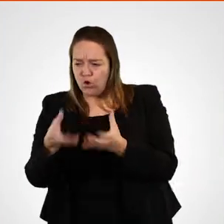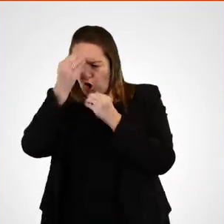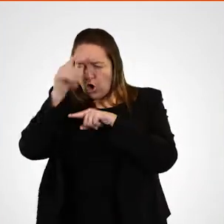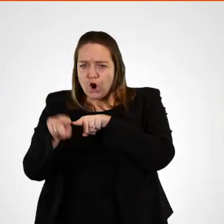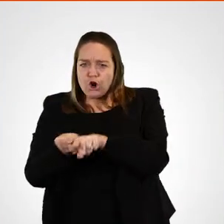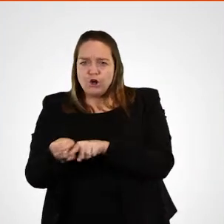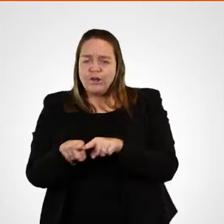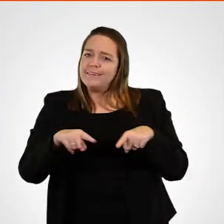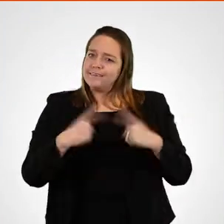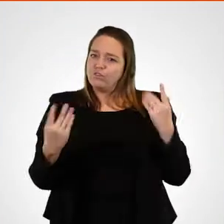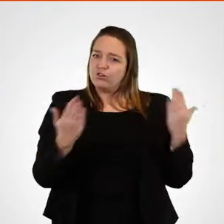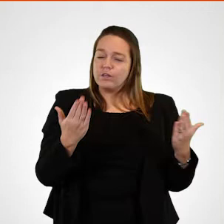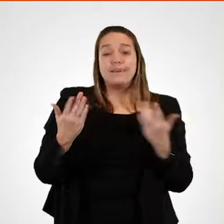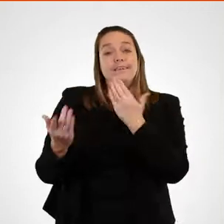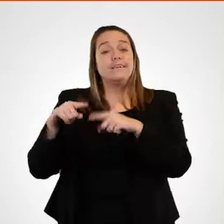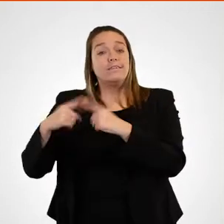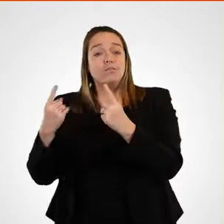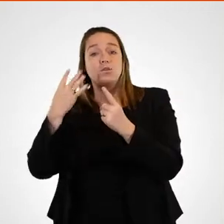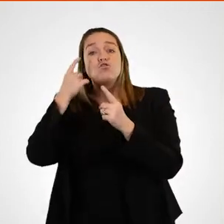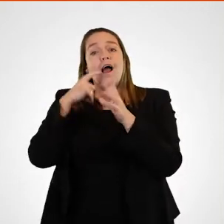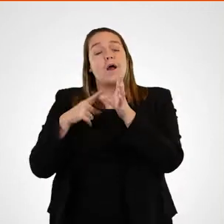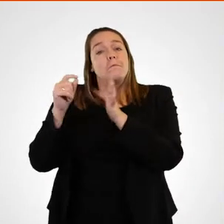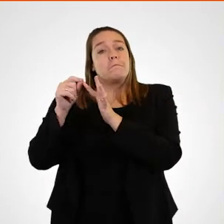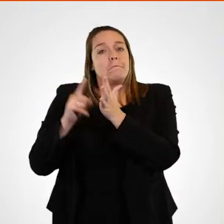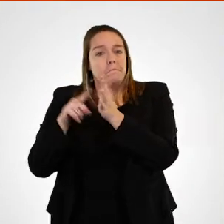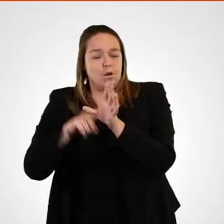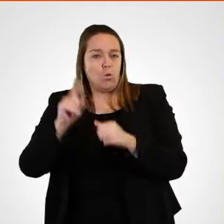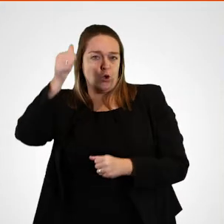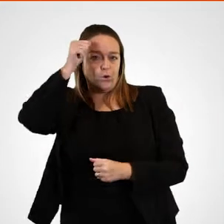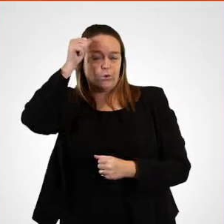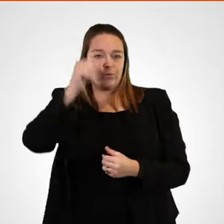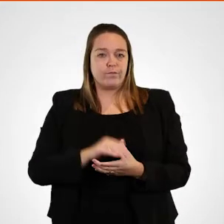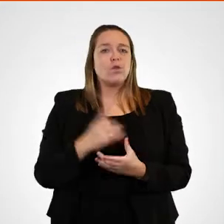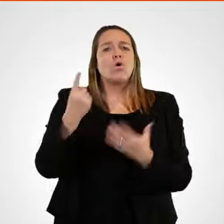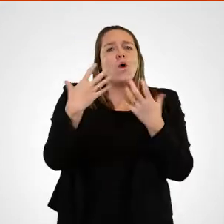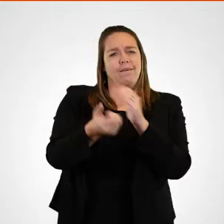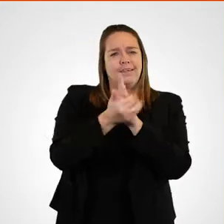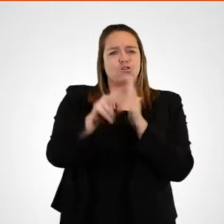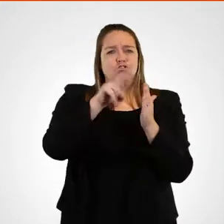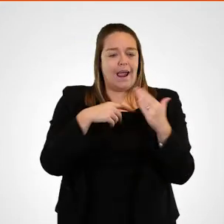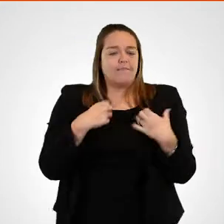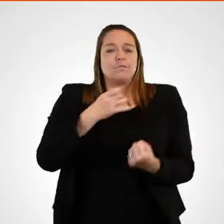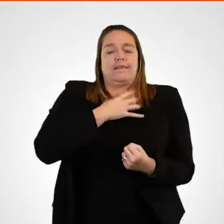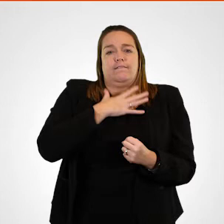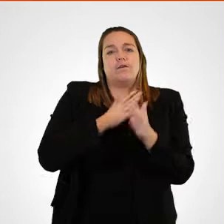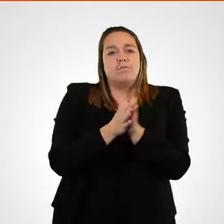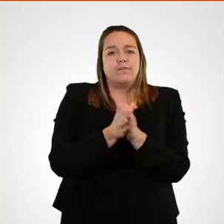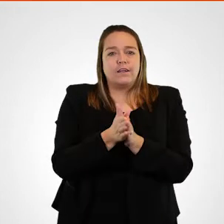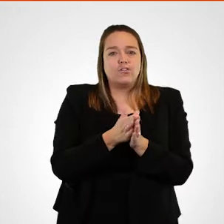which is very different for when you're trying to apply it. They're self-motivated. As I said earlier, skilled readers, they like to read,